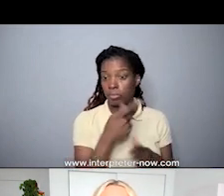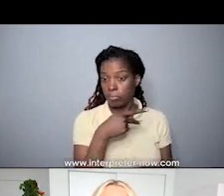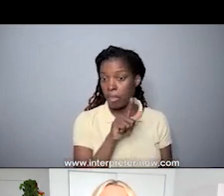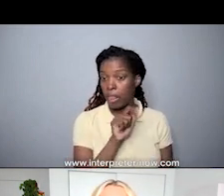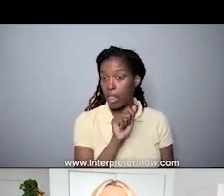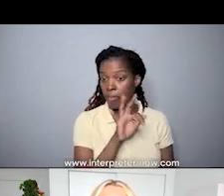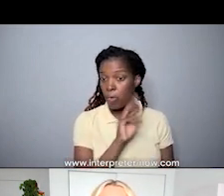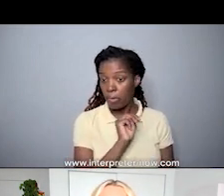platform.